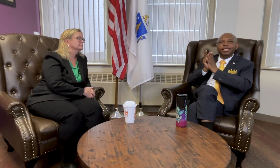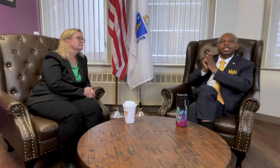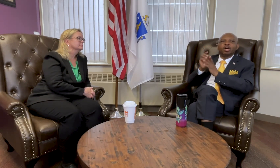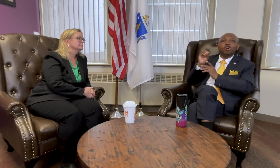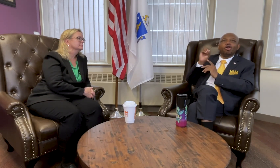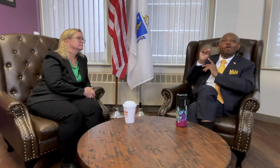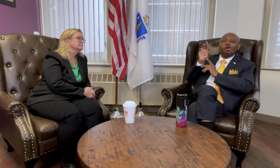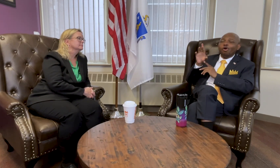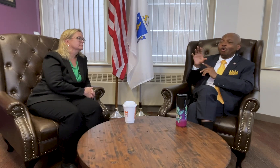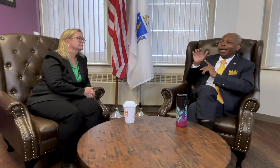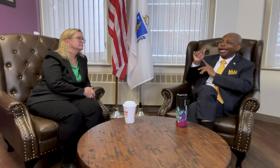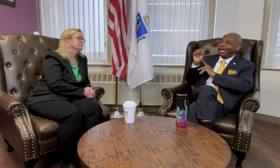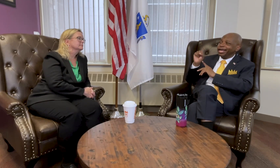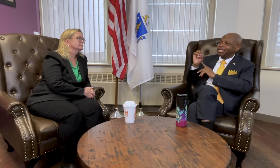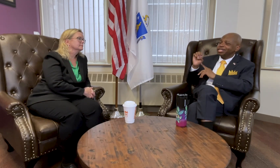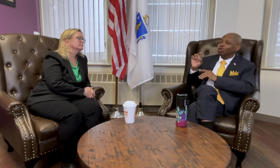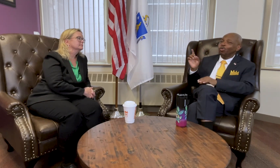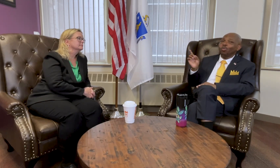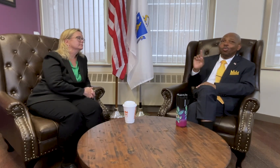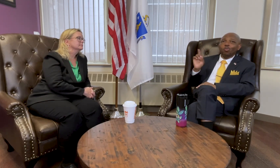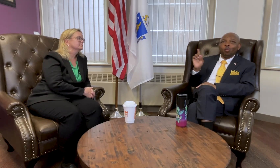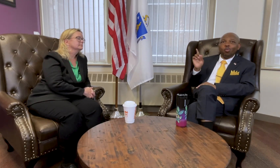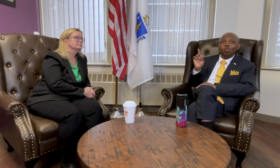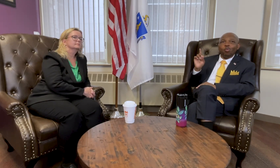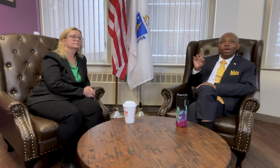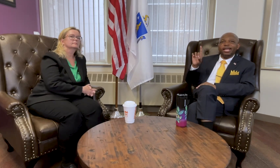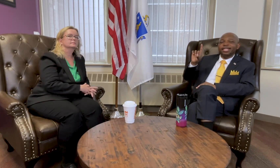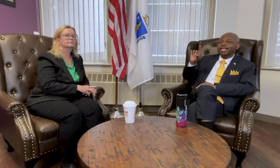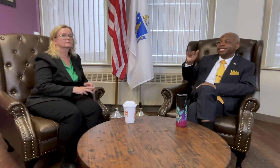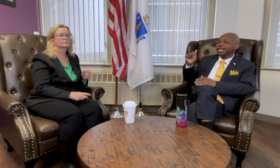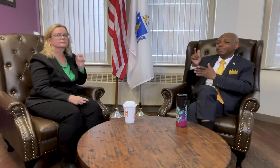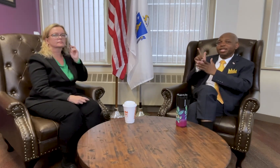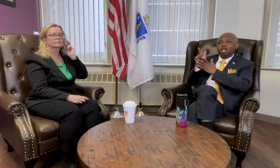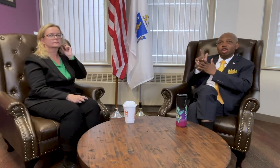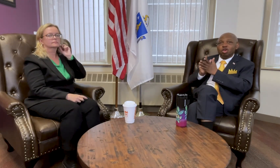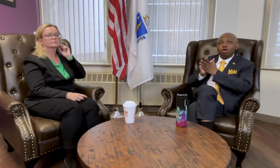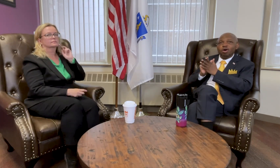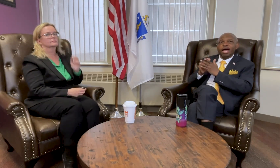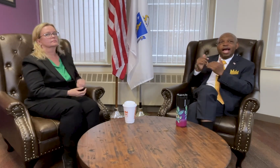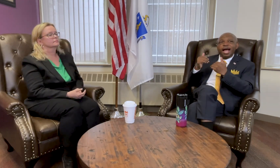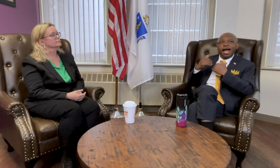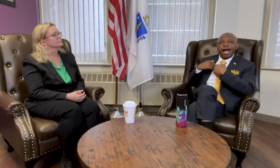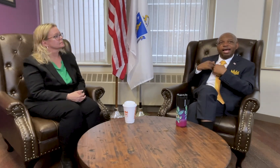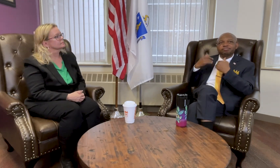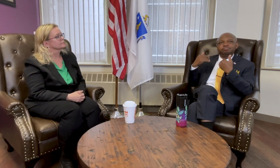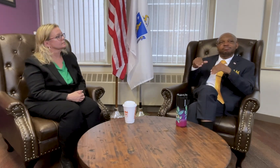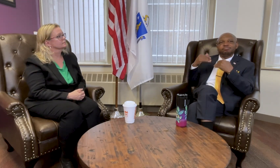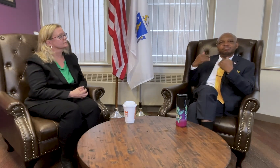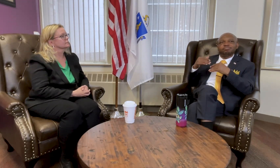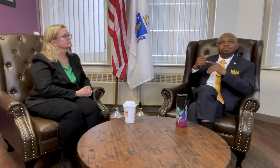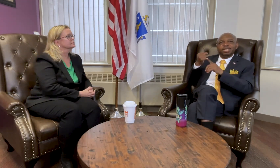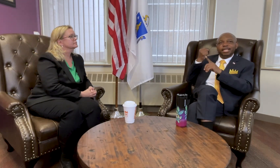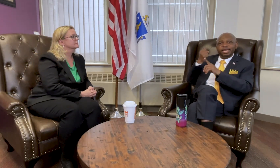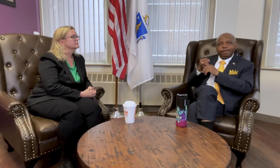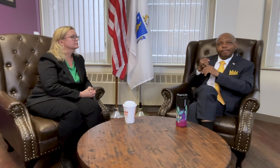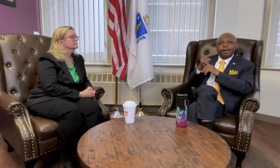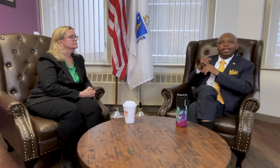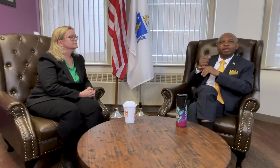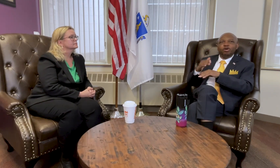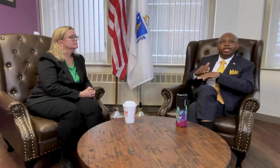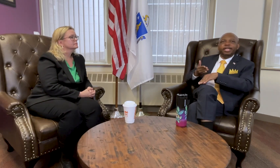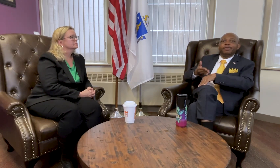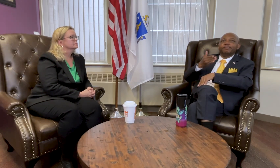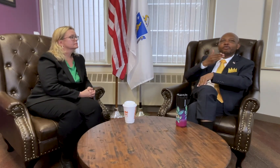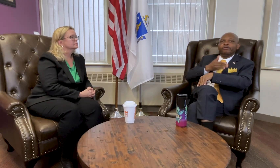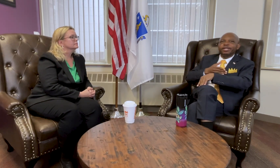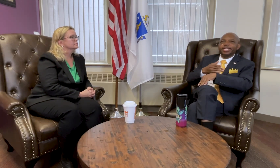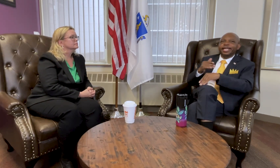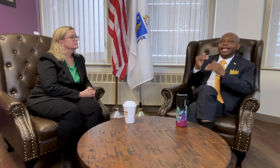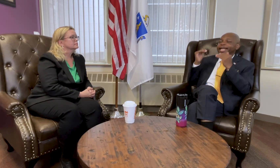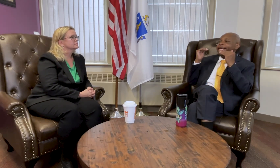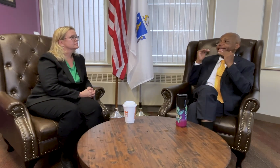or case with disability law, that had a significant impact on improving equity